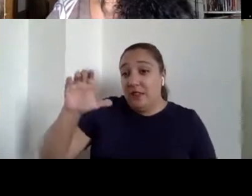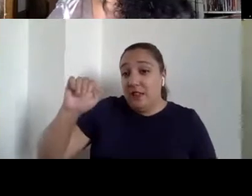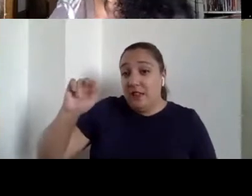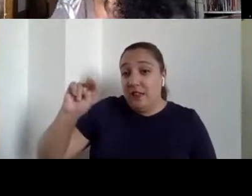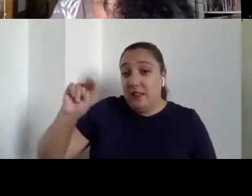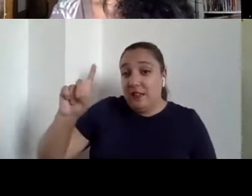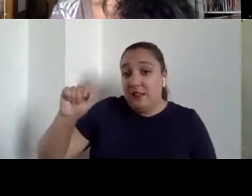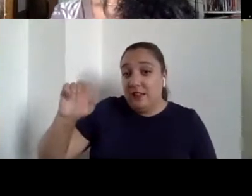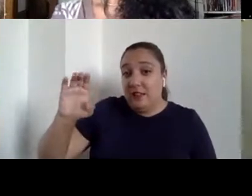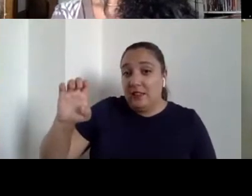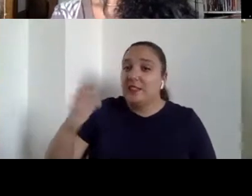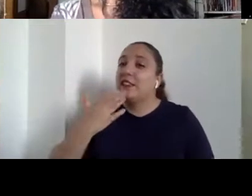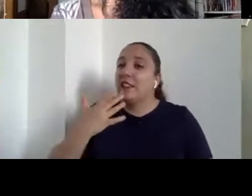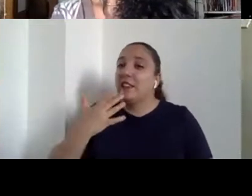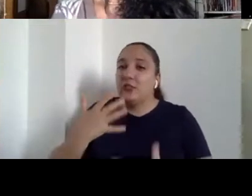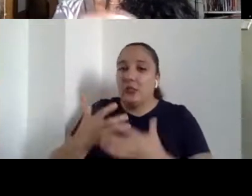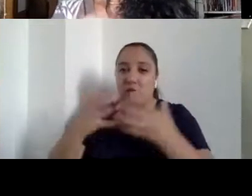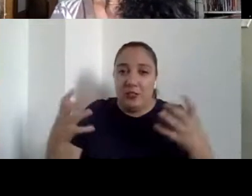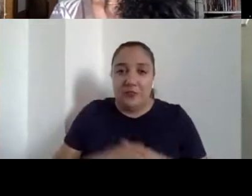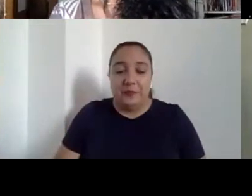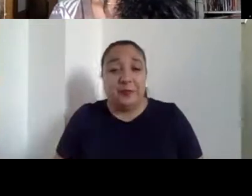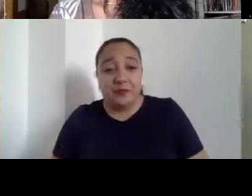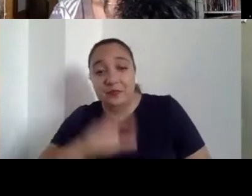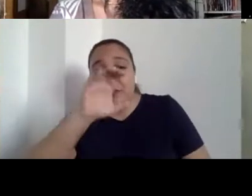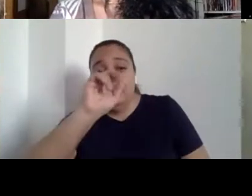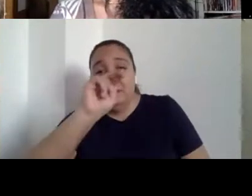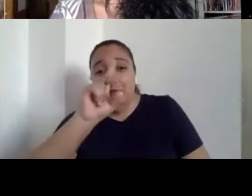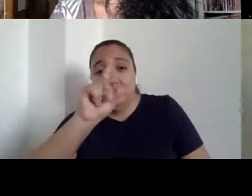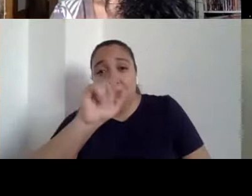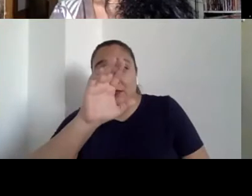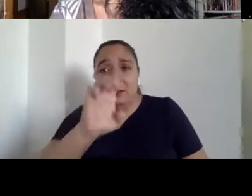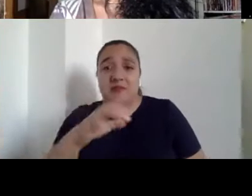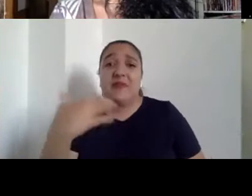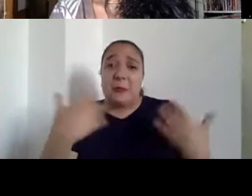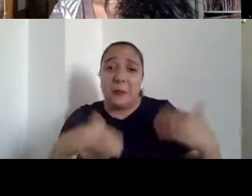Thank you, everyone. This was quite the conversation.